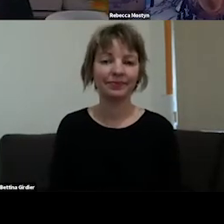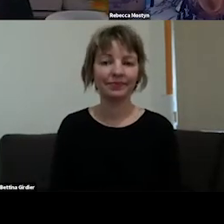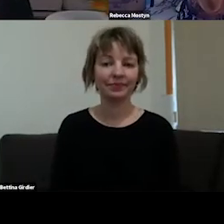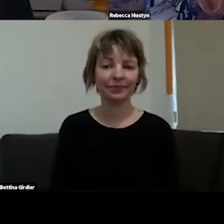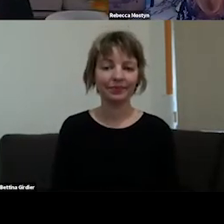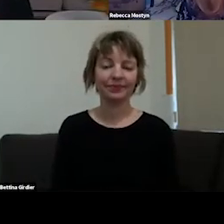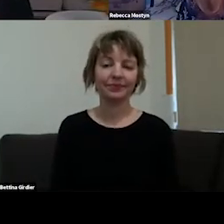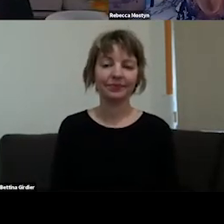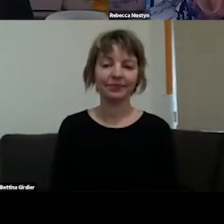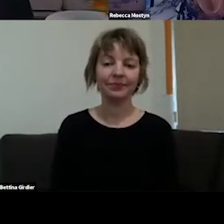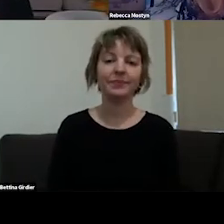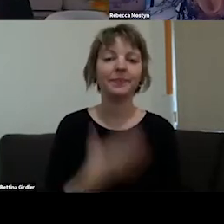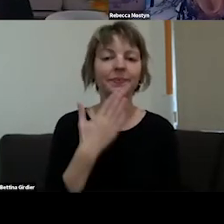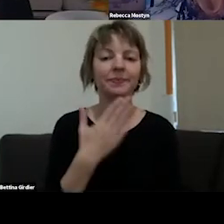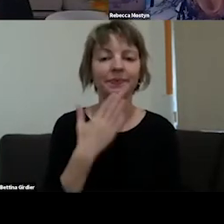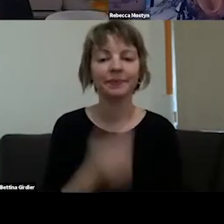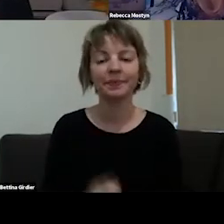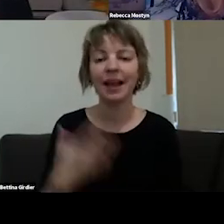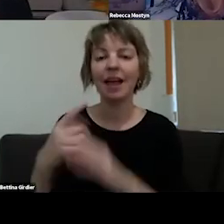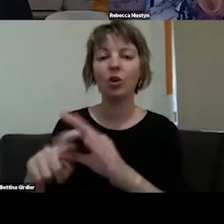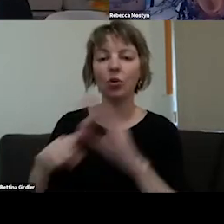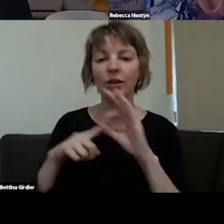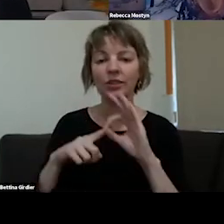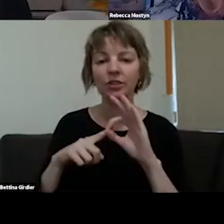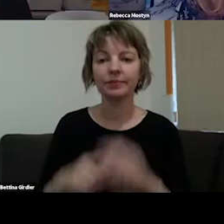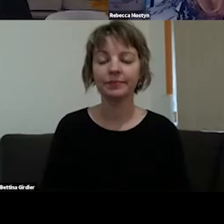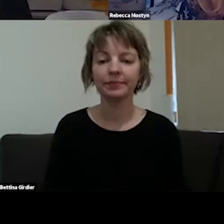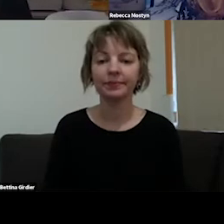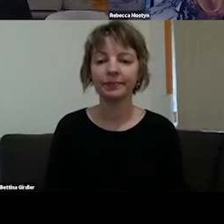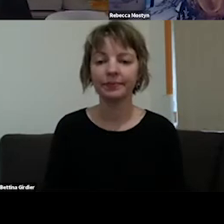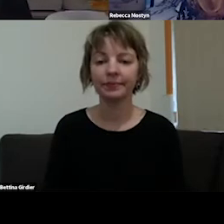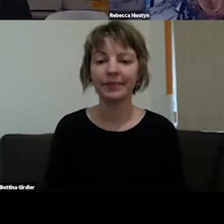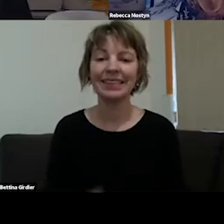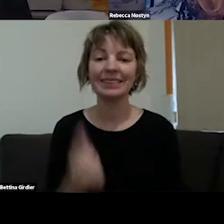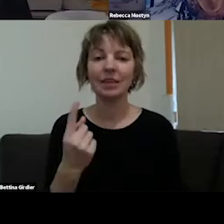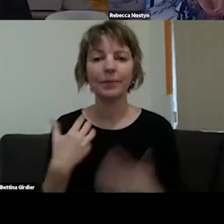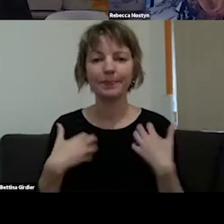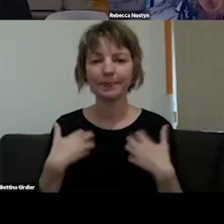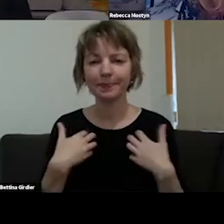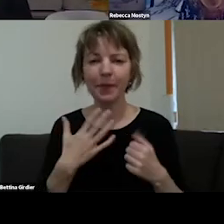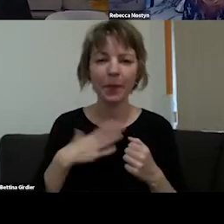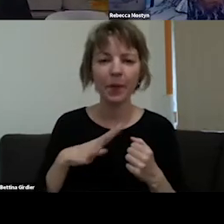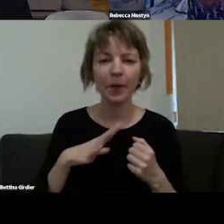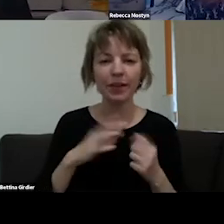I've got a question here from someone who is really keen to understand how arts facilitators are considered